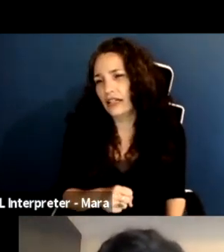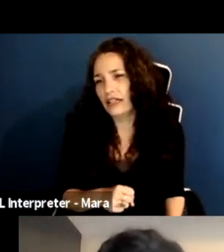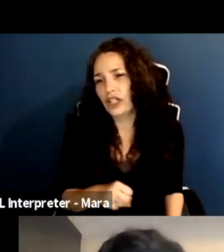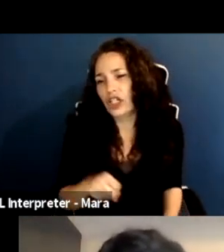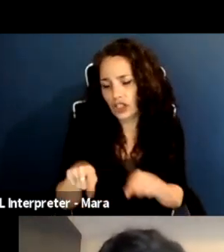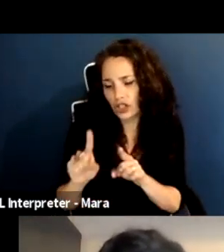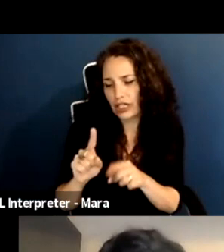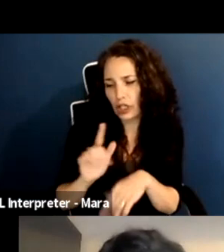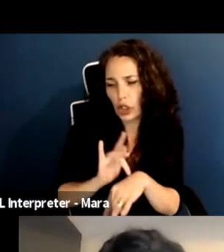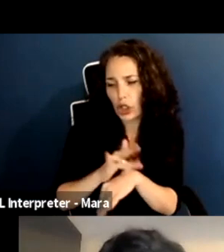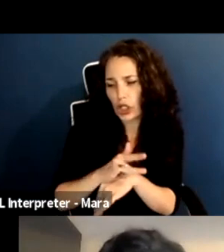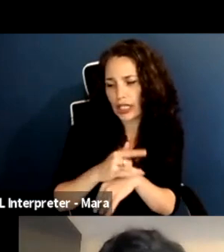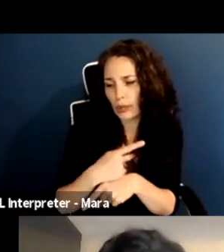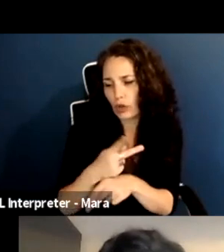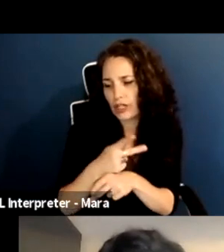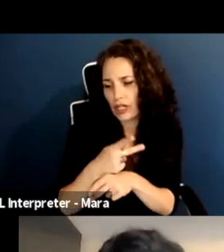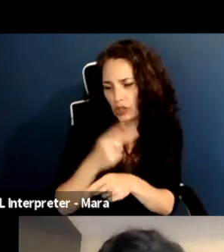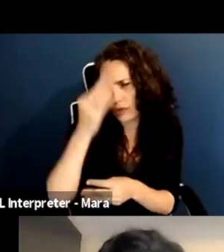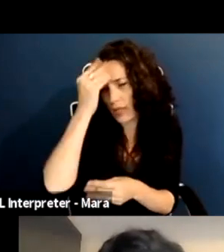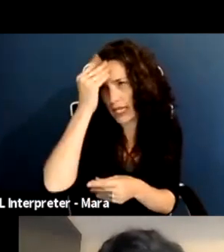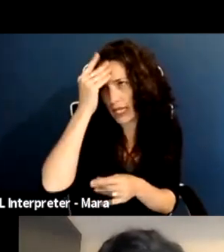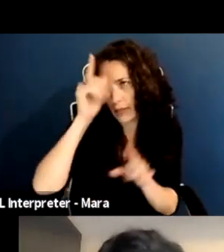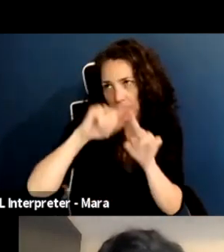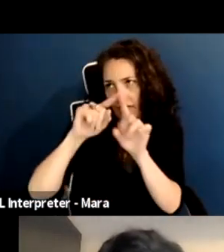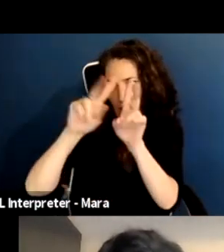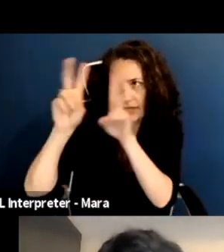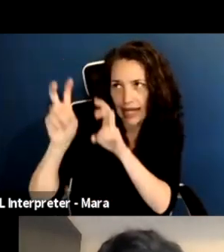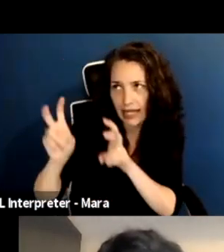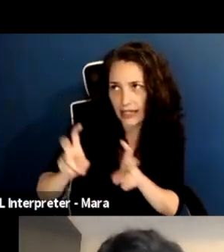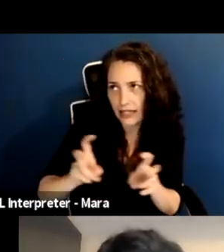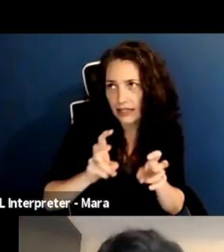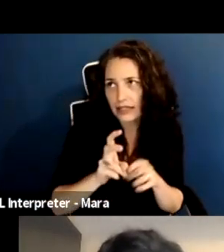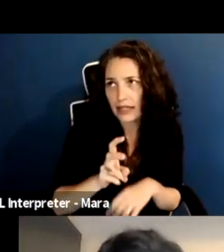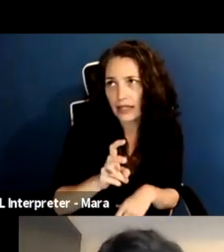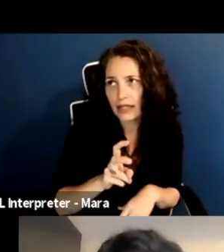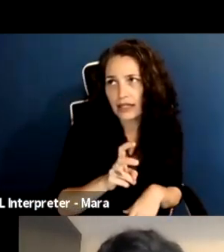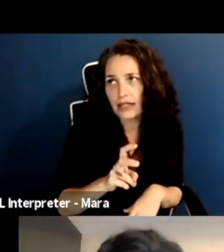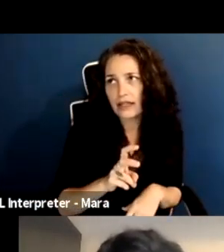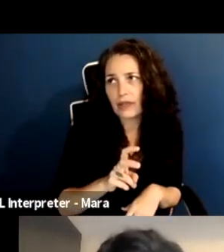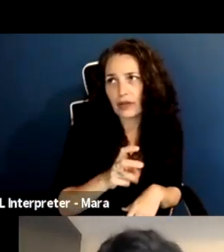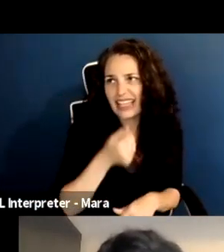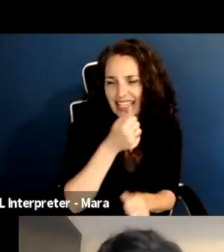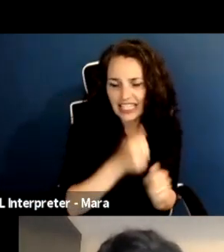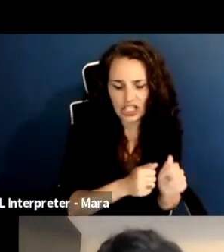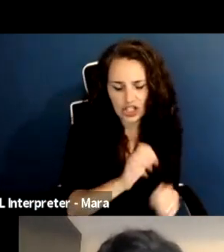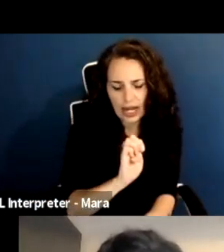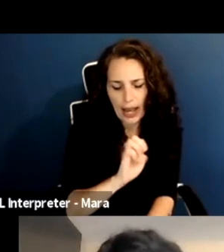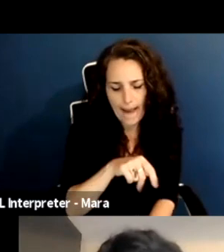and we were kind of going through titles of both the series. And then each episode until we had talked about, is there another name?